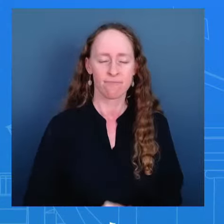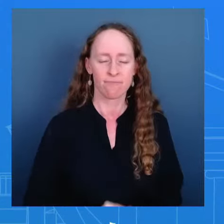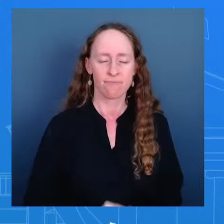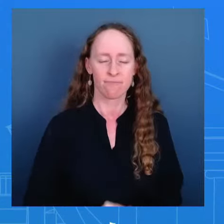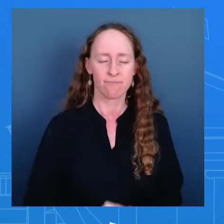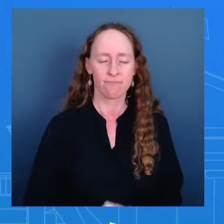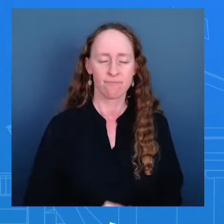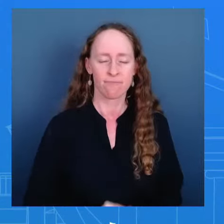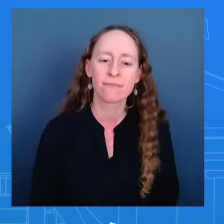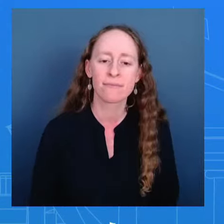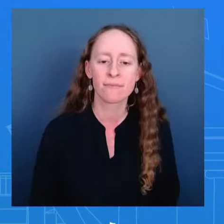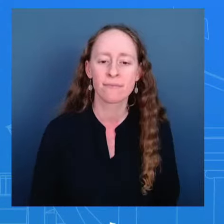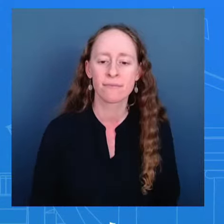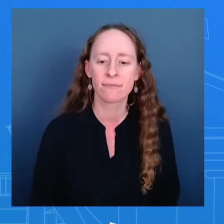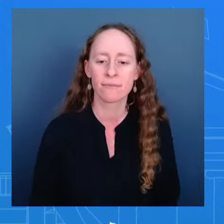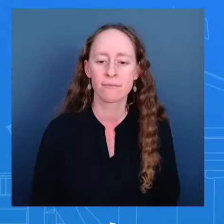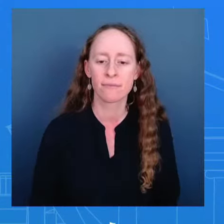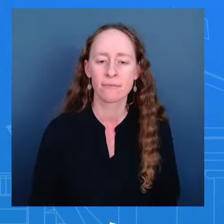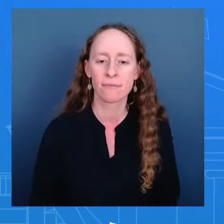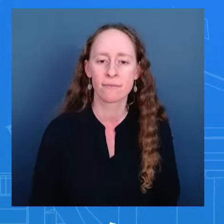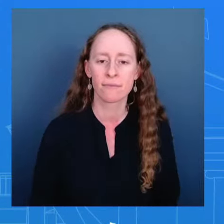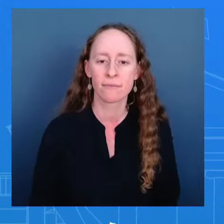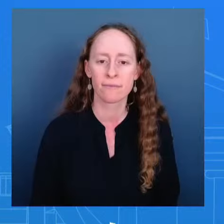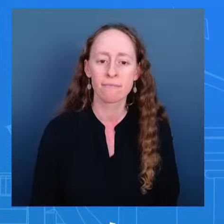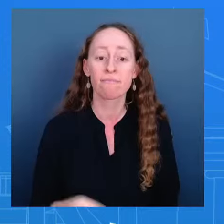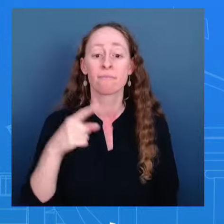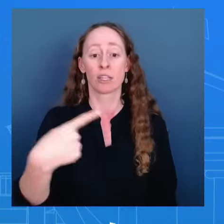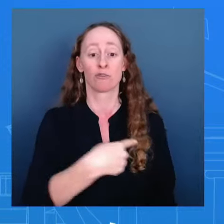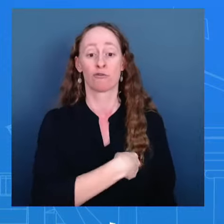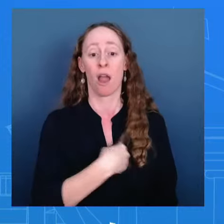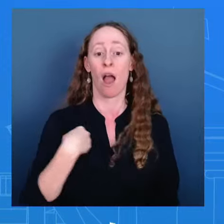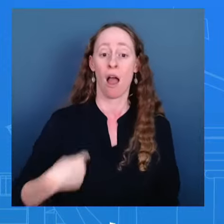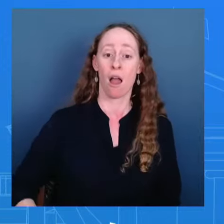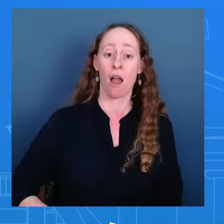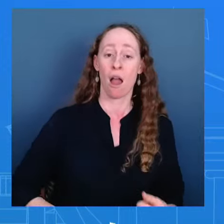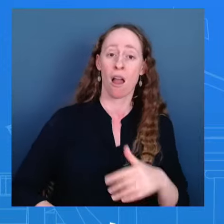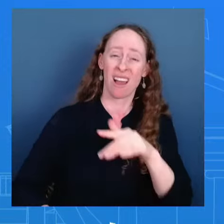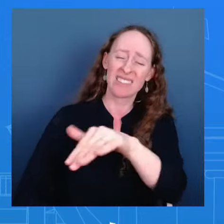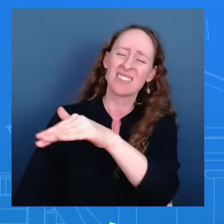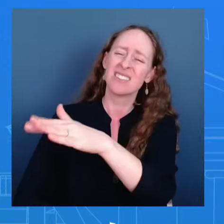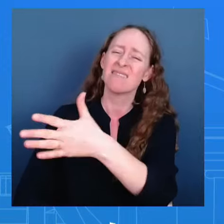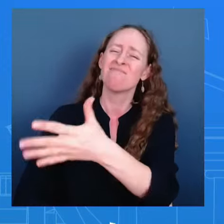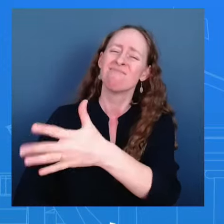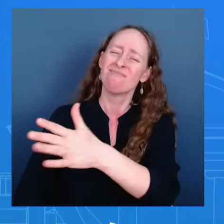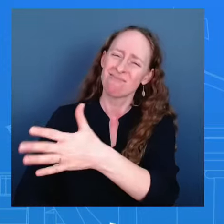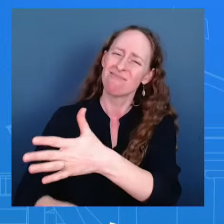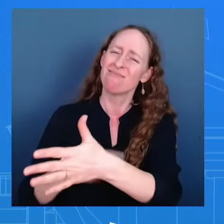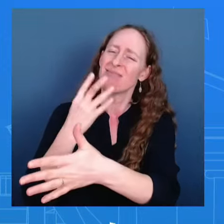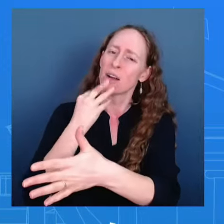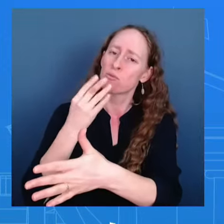to comply with the ICJ ruling. They are of course a fellow member of the Security council. This can be overturned by the Security Council,